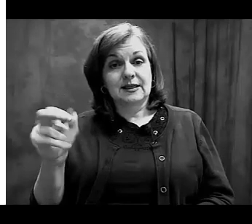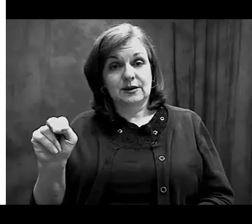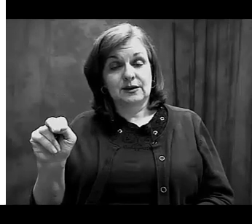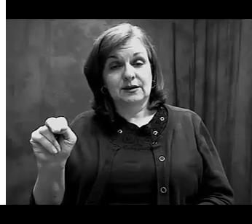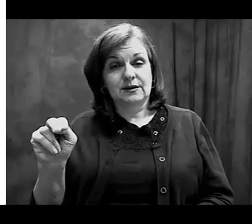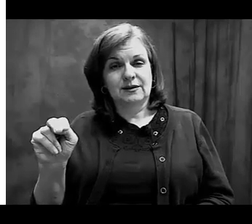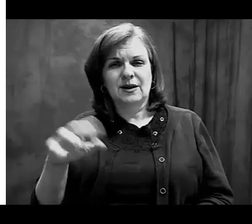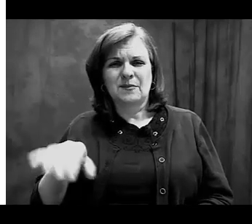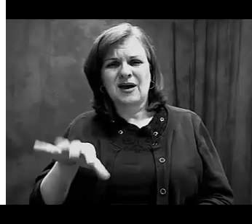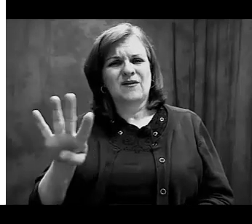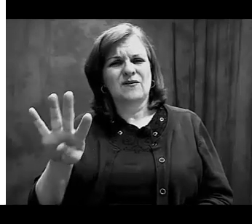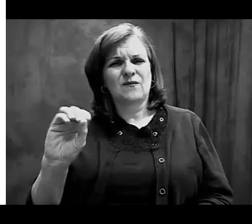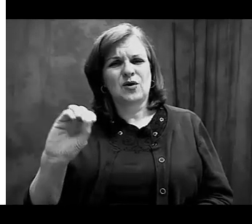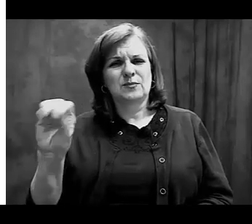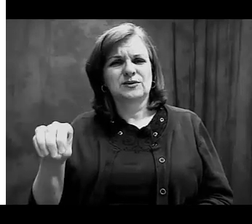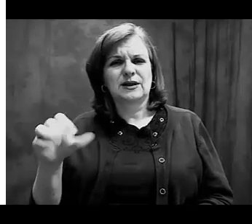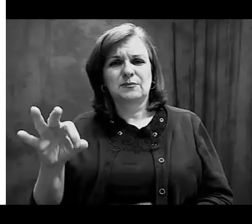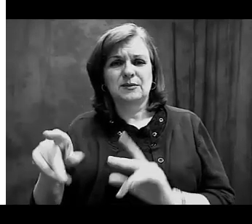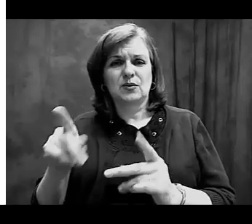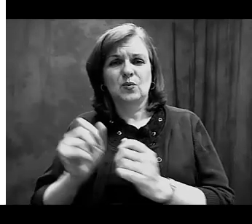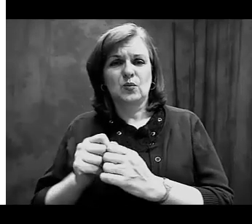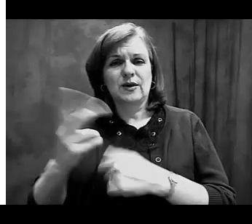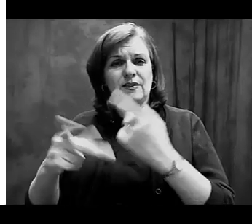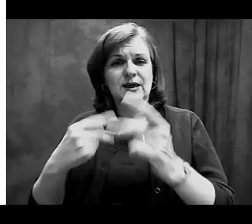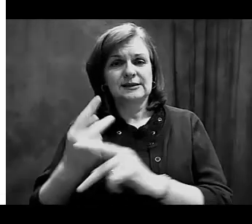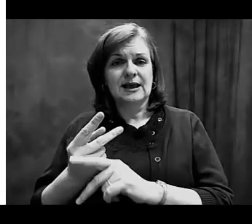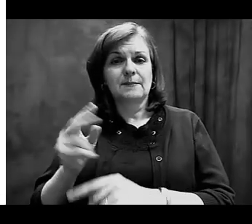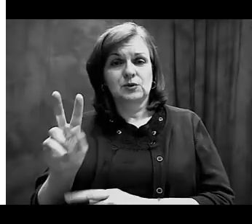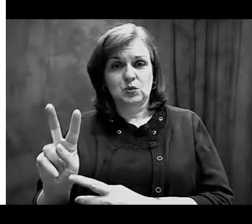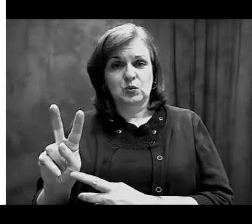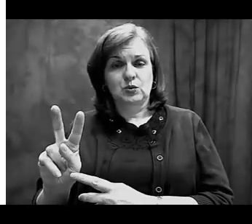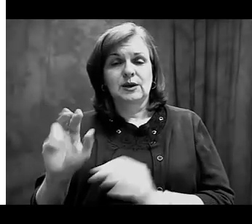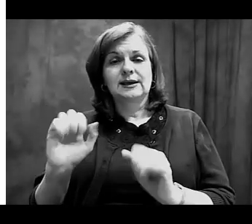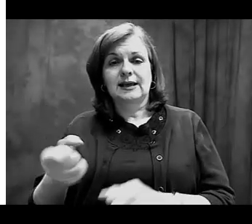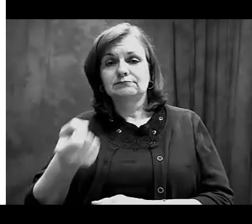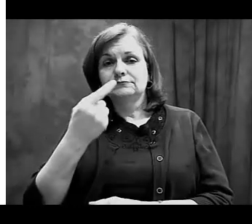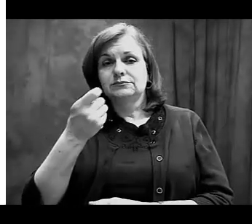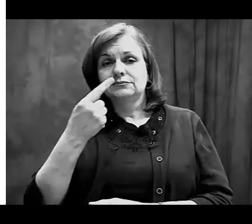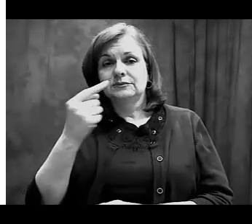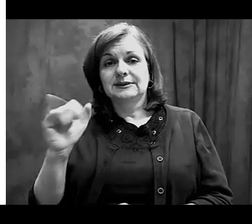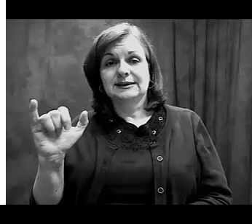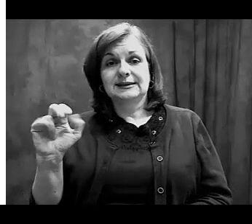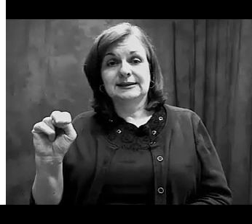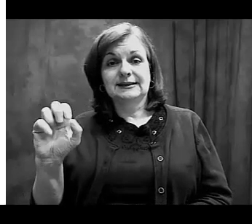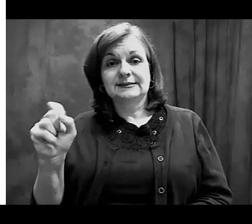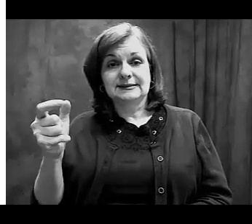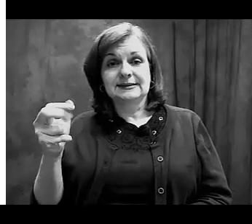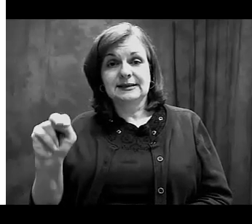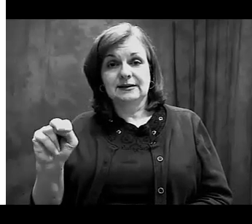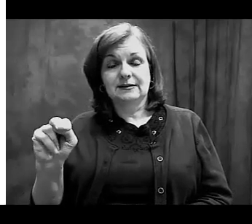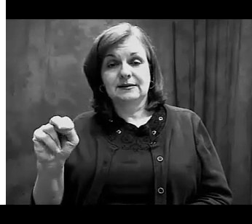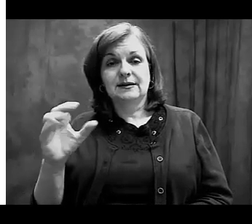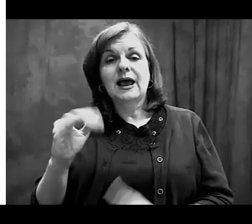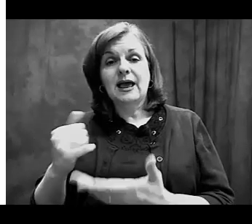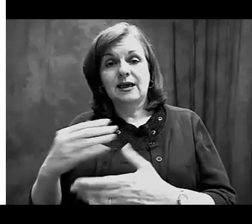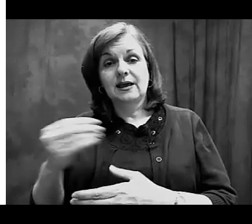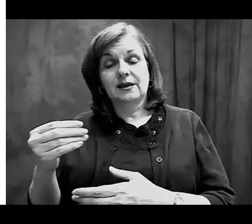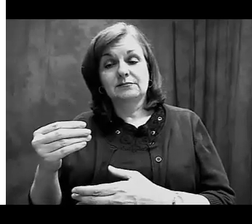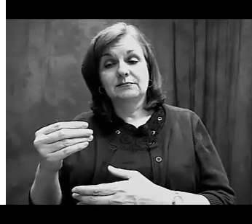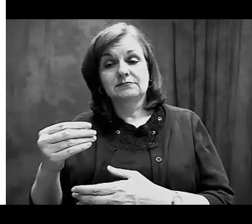based on this. About 40% of the individuals with type 2 diabetes can take insulin and have it make a difference